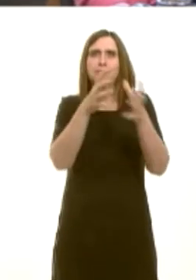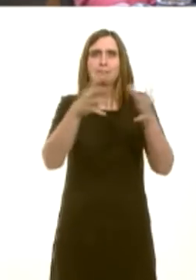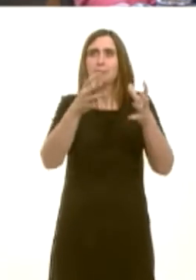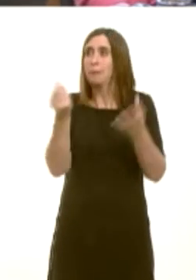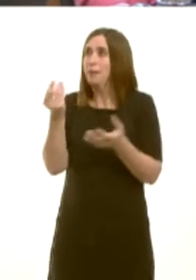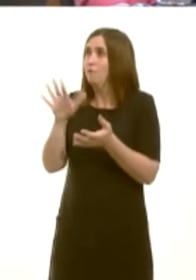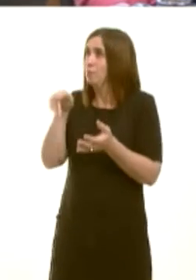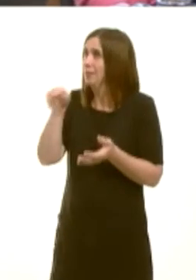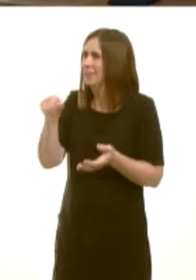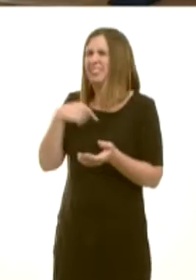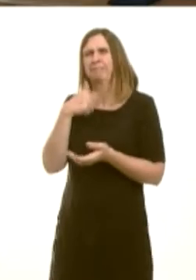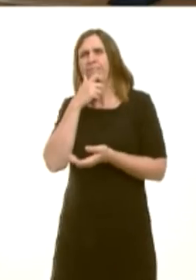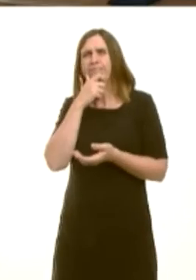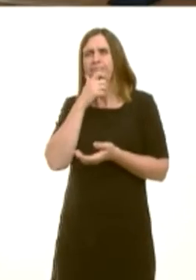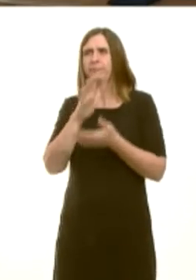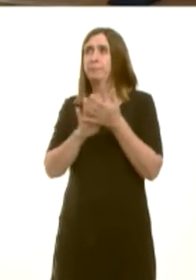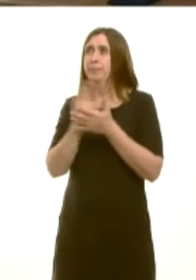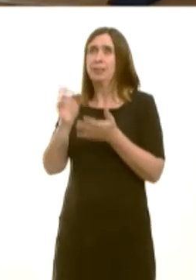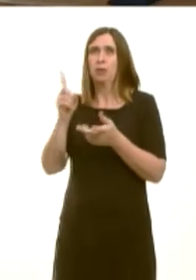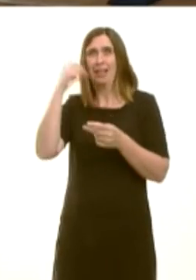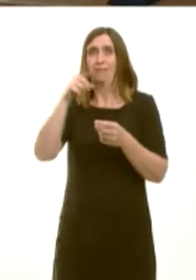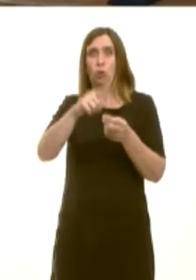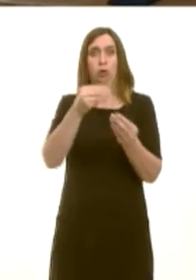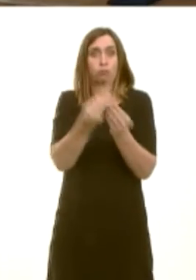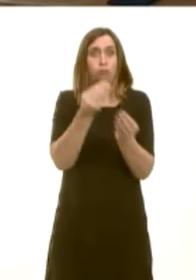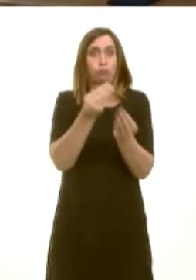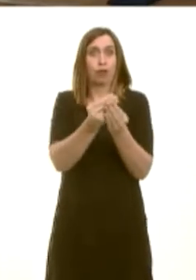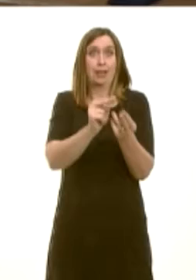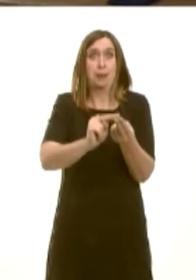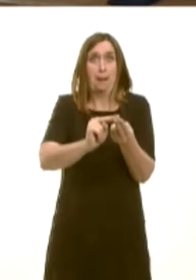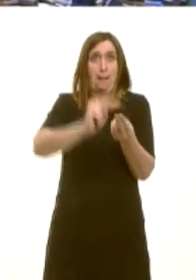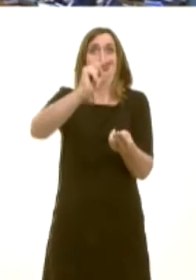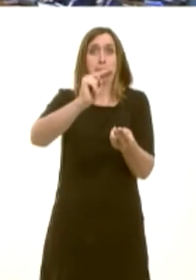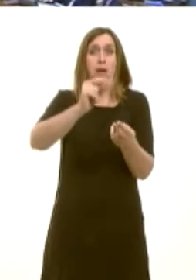there would be a reduction in the amount of income generated to pay for these doctors.